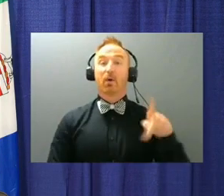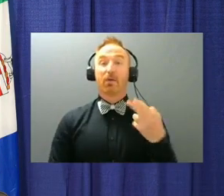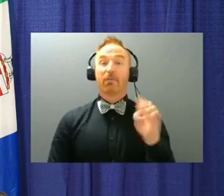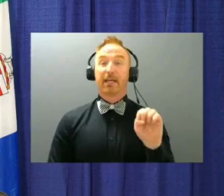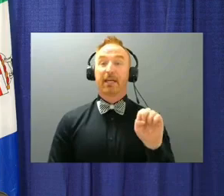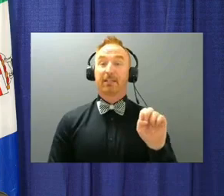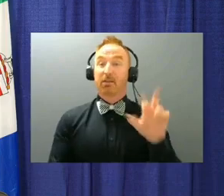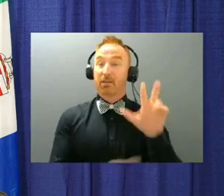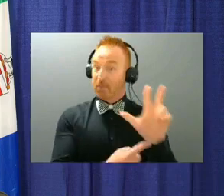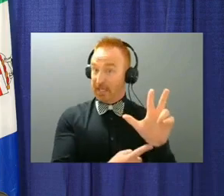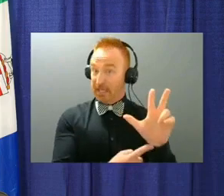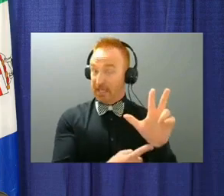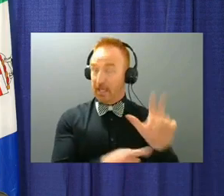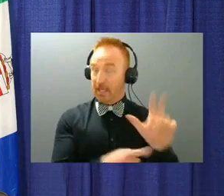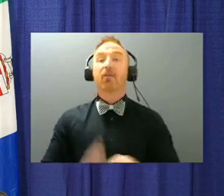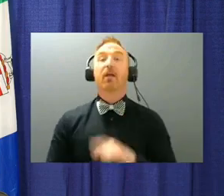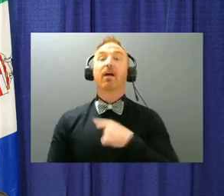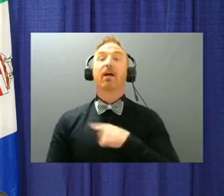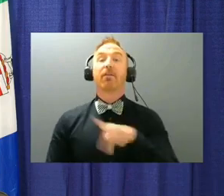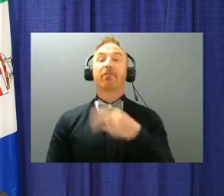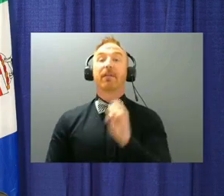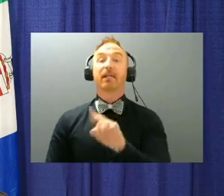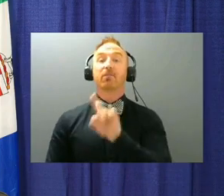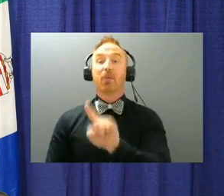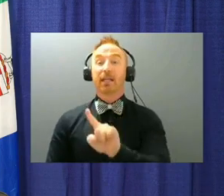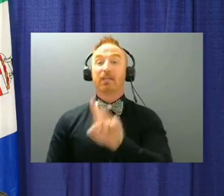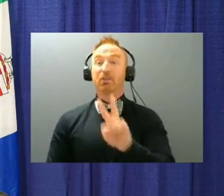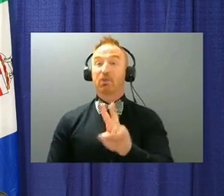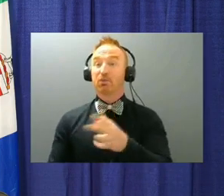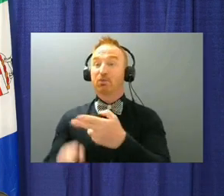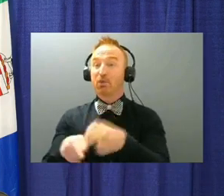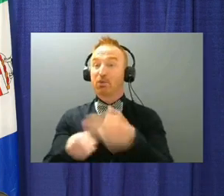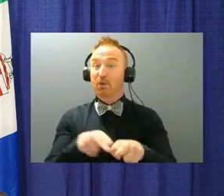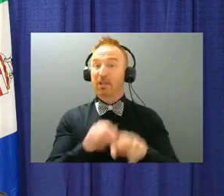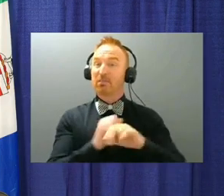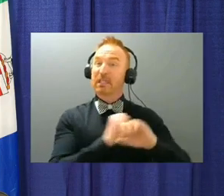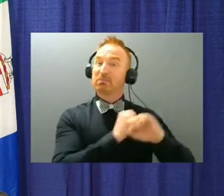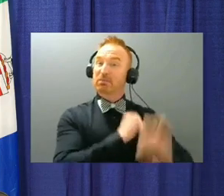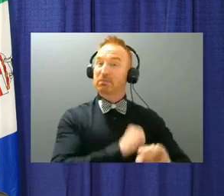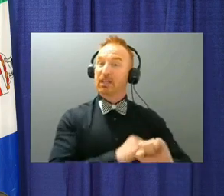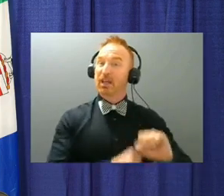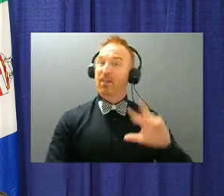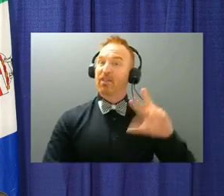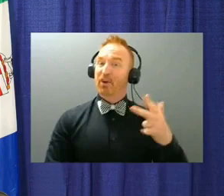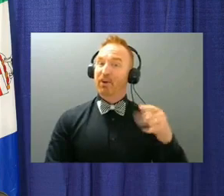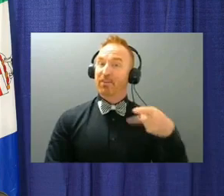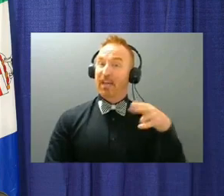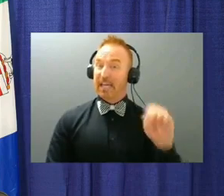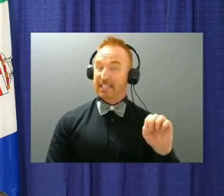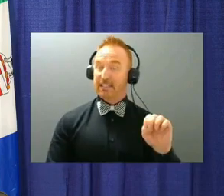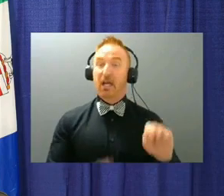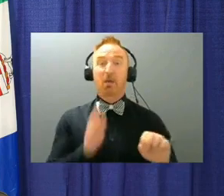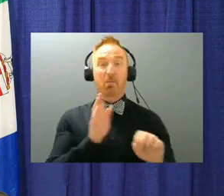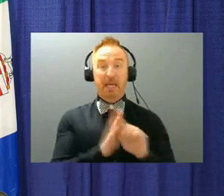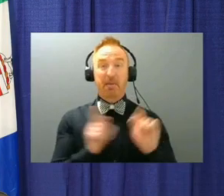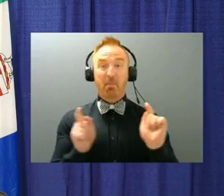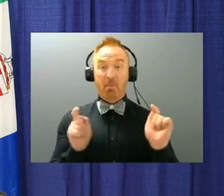will take place will gradually be gradual and adaptive, and we will adjust to new life under